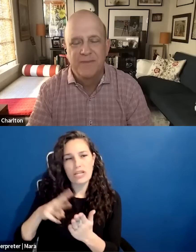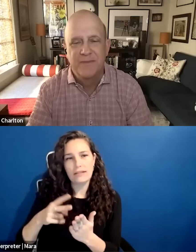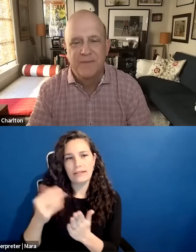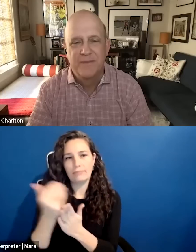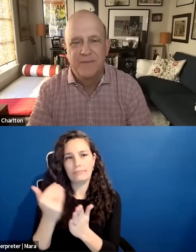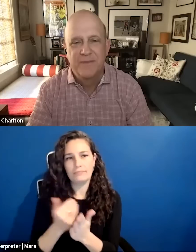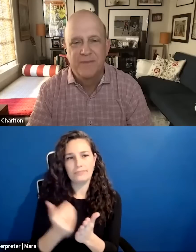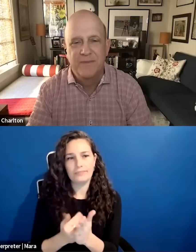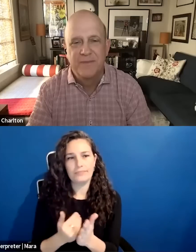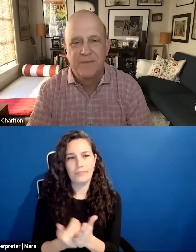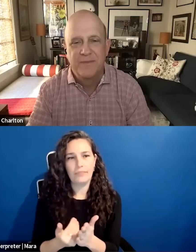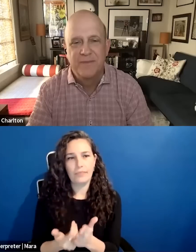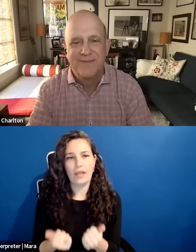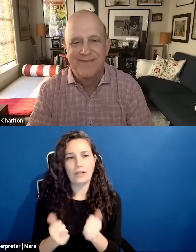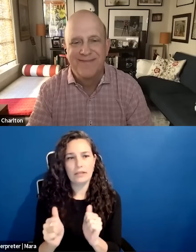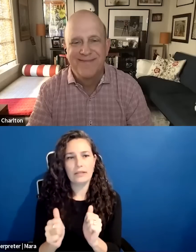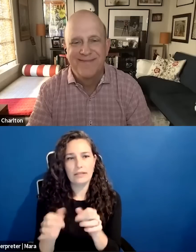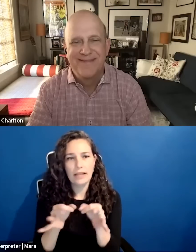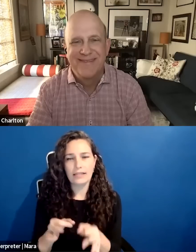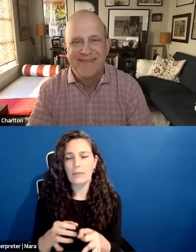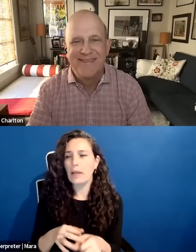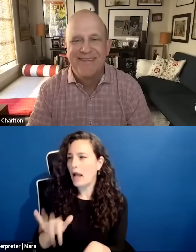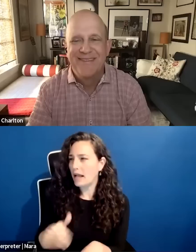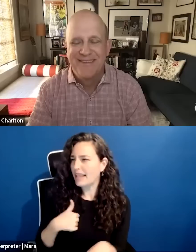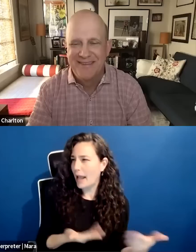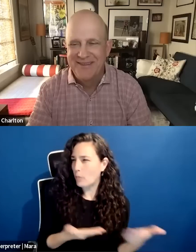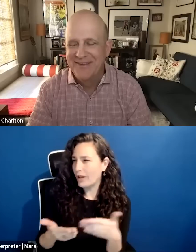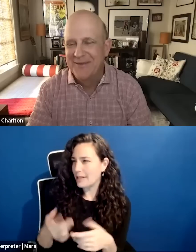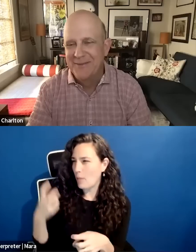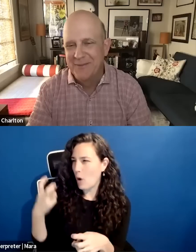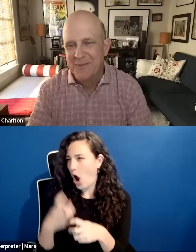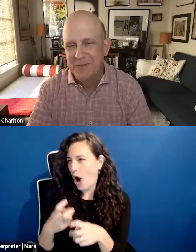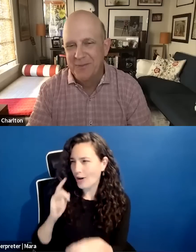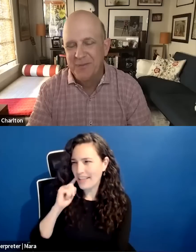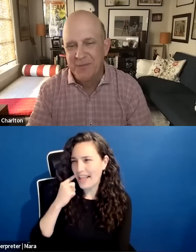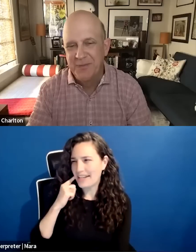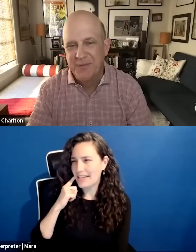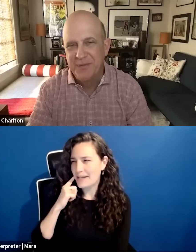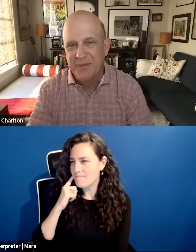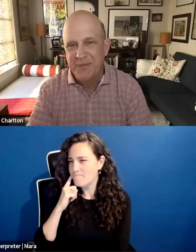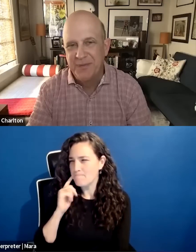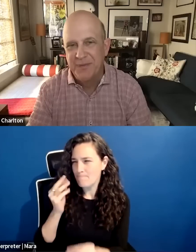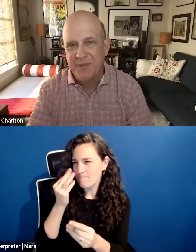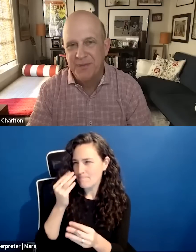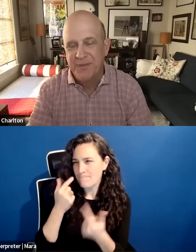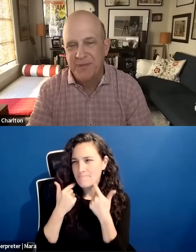can I bring hard candy into this? Like how can I bring myself more fully and what makes me stand out?